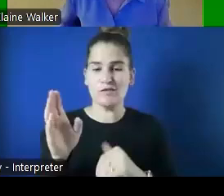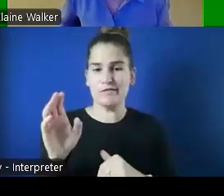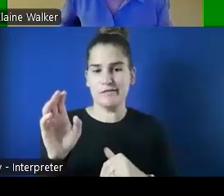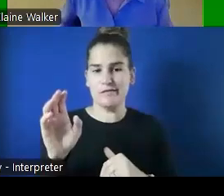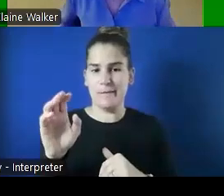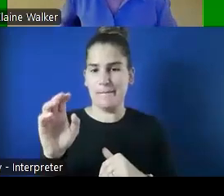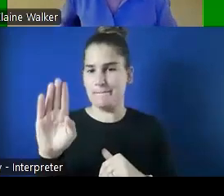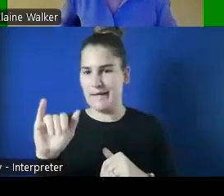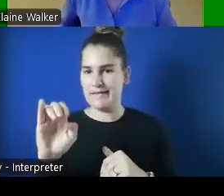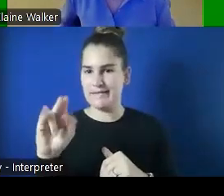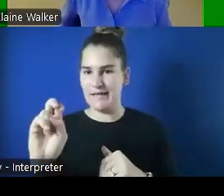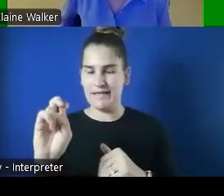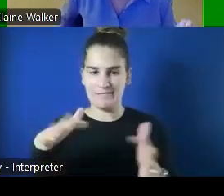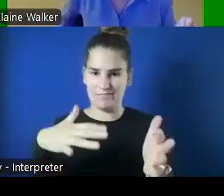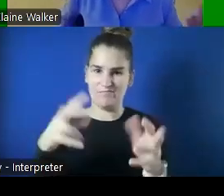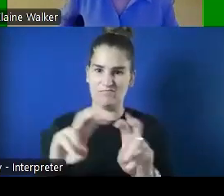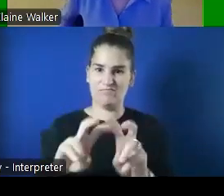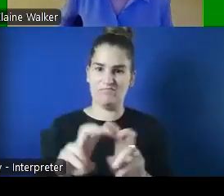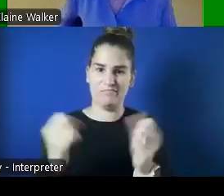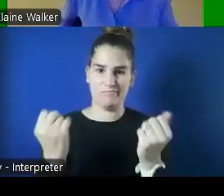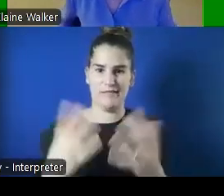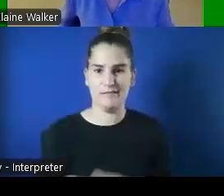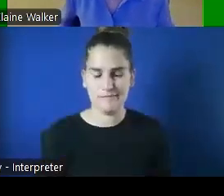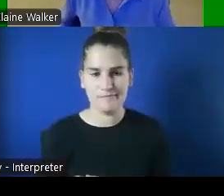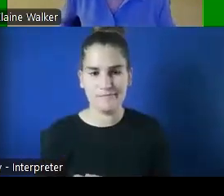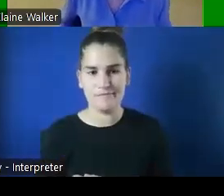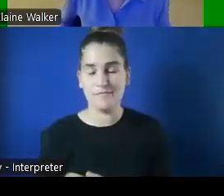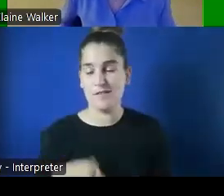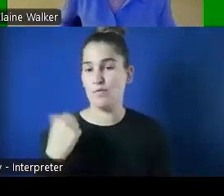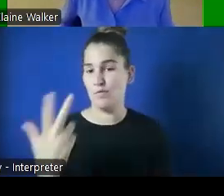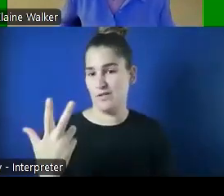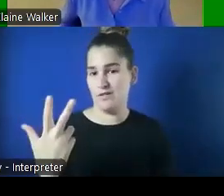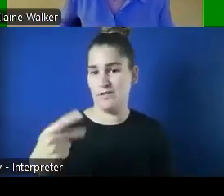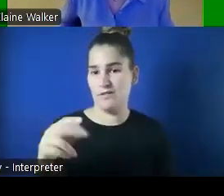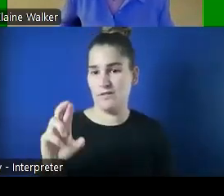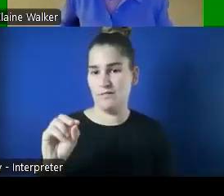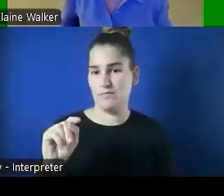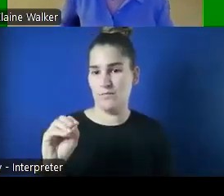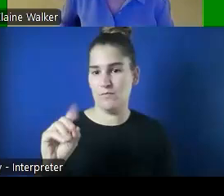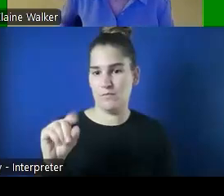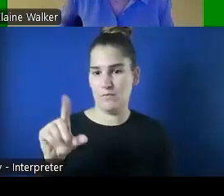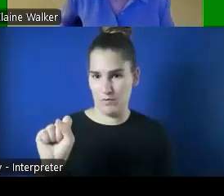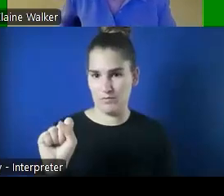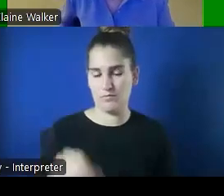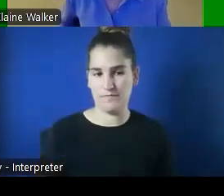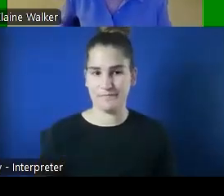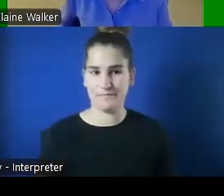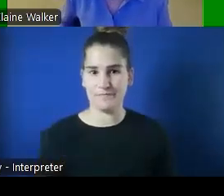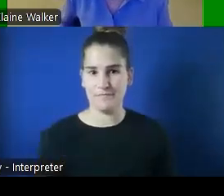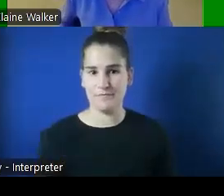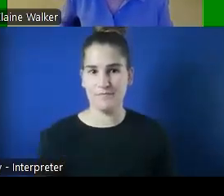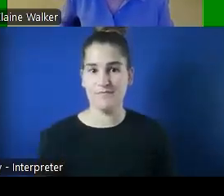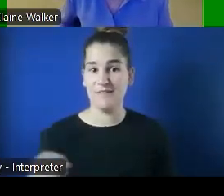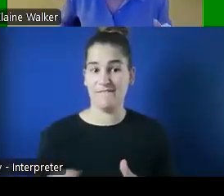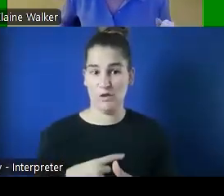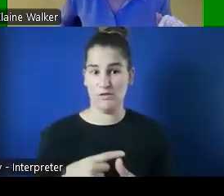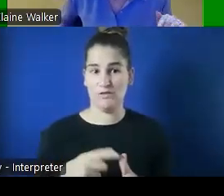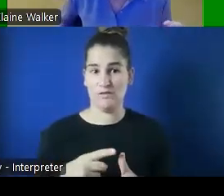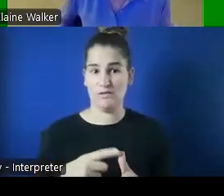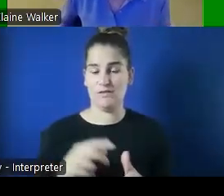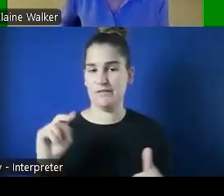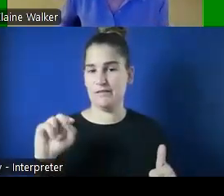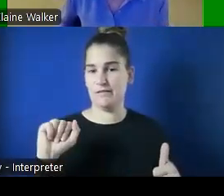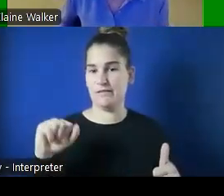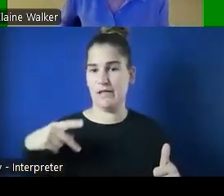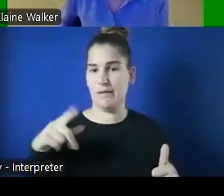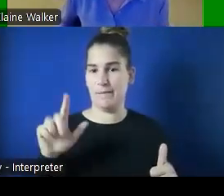three uh protocols used in Naples the first phase of Naples utilized a simpler protocol